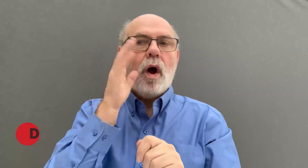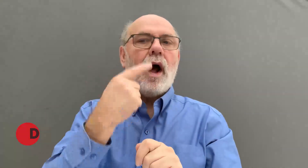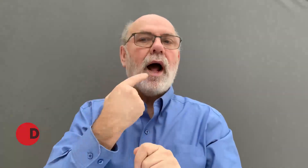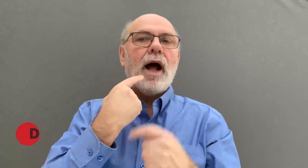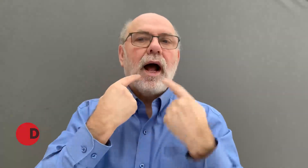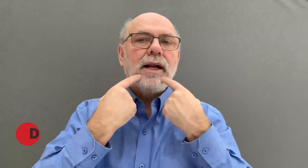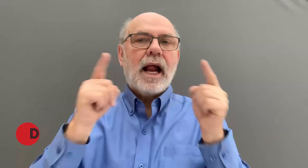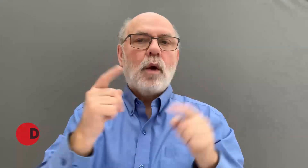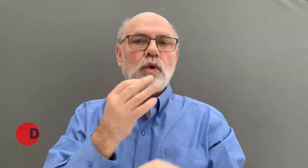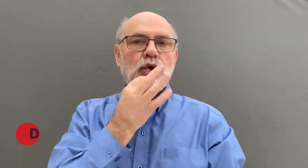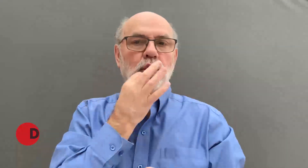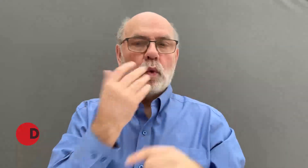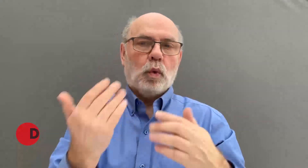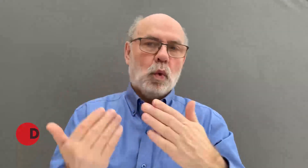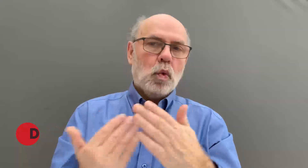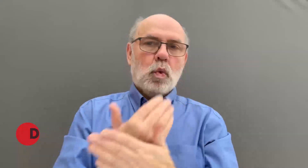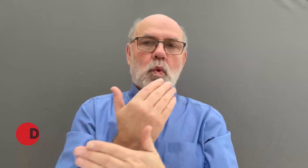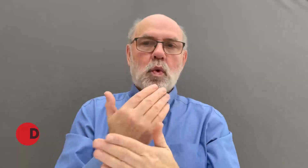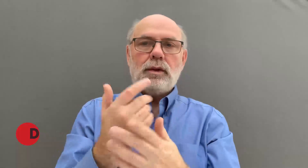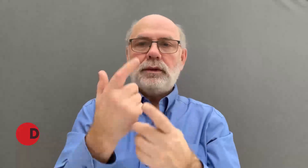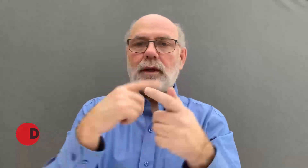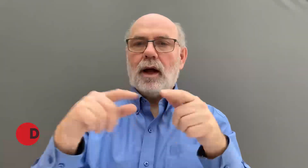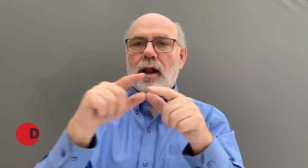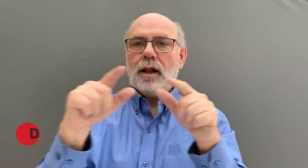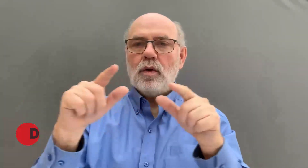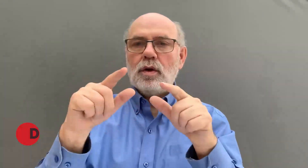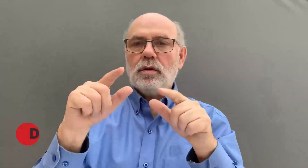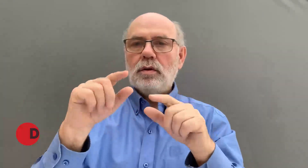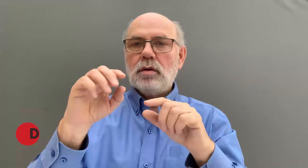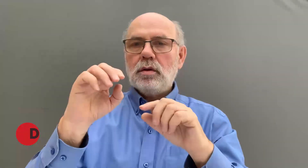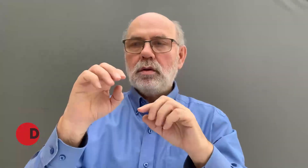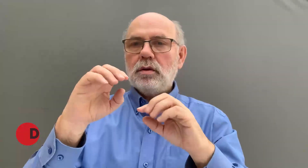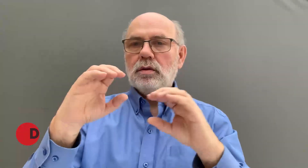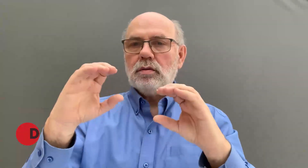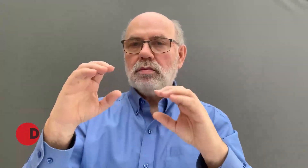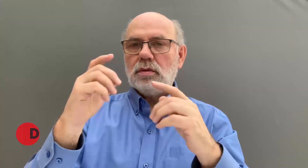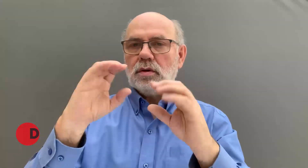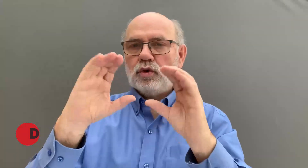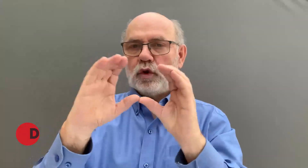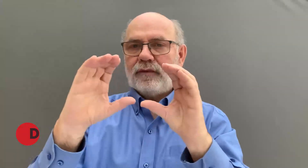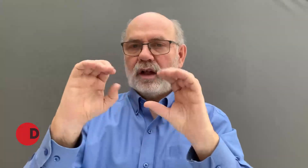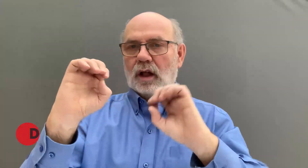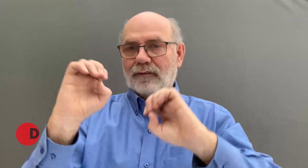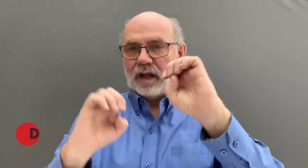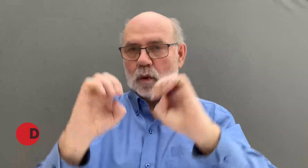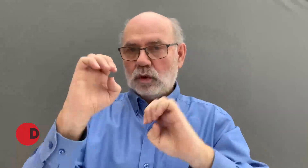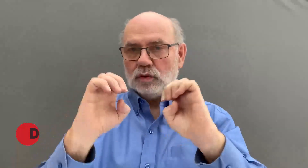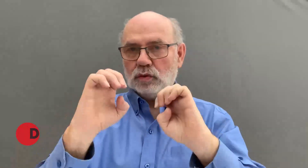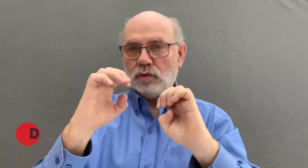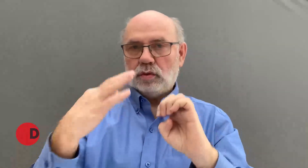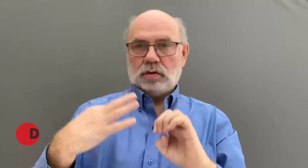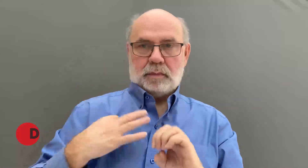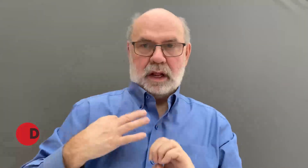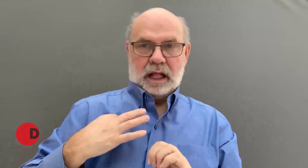and will soon announce new sign language certification evaluation applications.